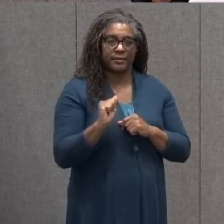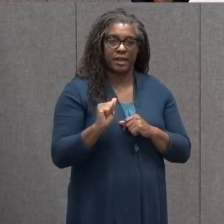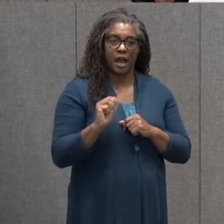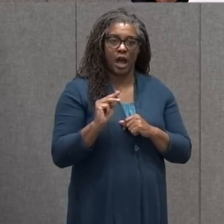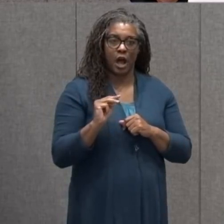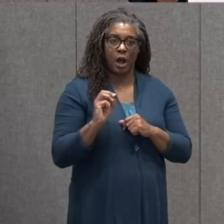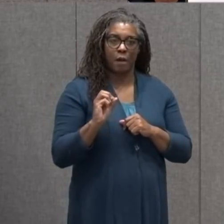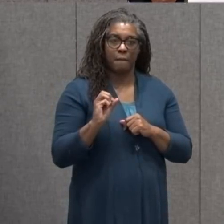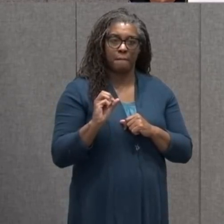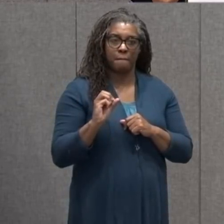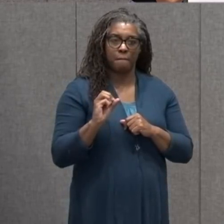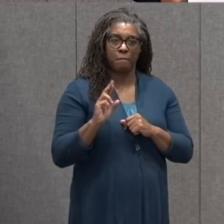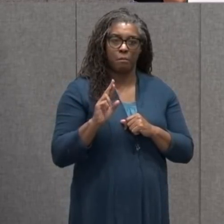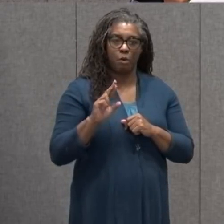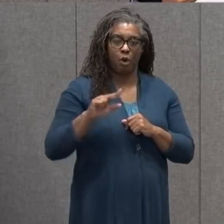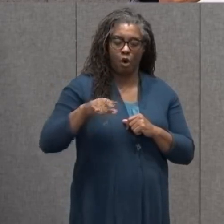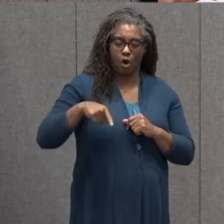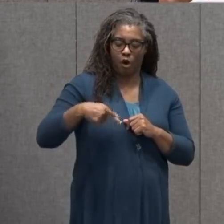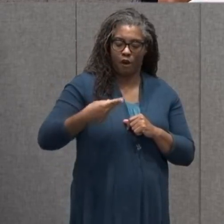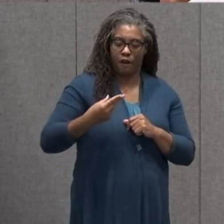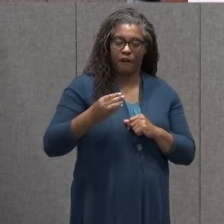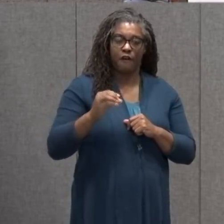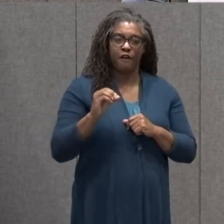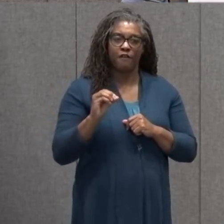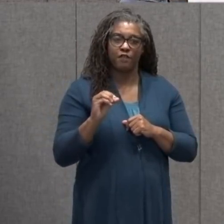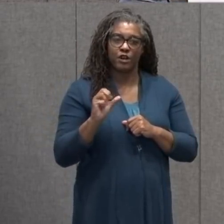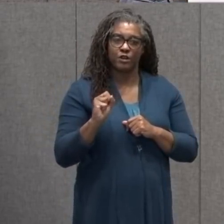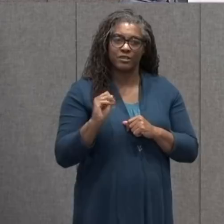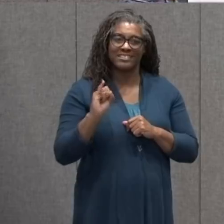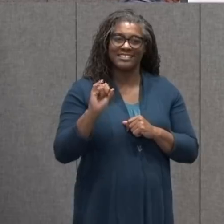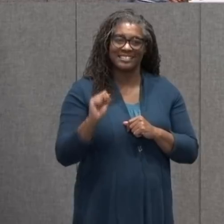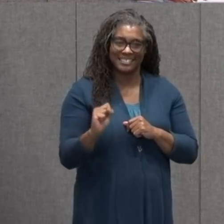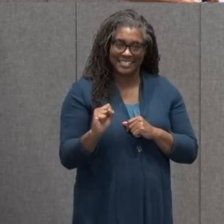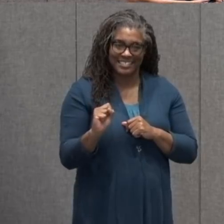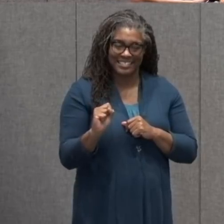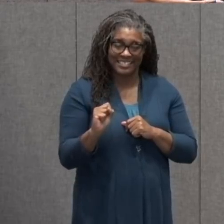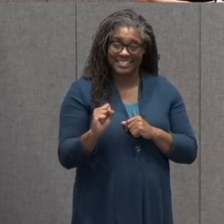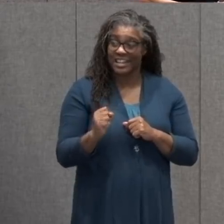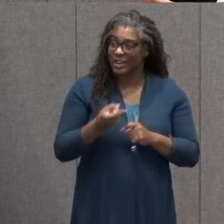Wow, good job drawing that Ms. Kay. Oh, thanks, I'm glad you could tell what it was.